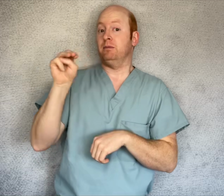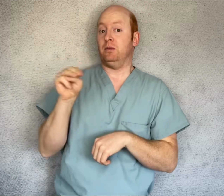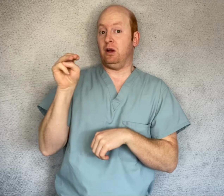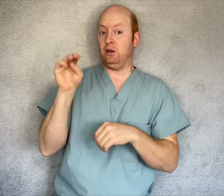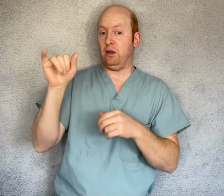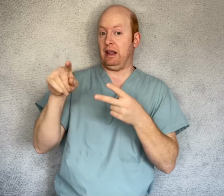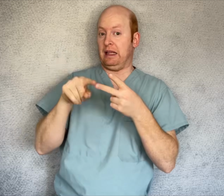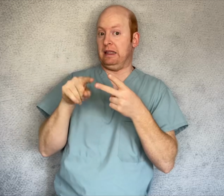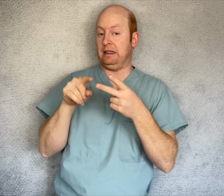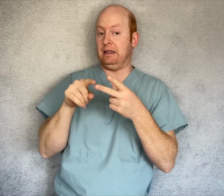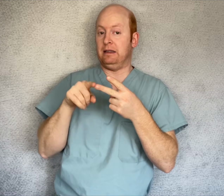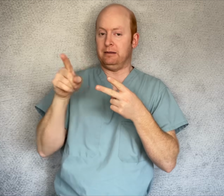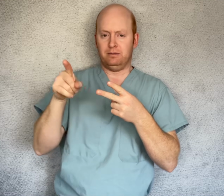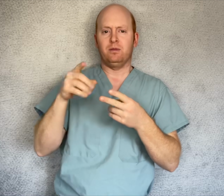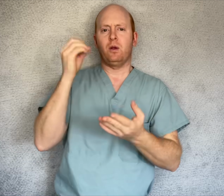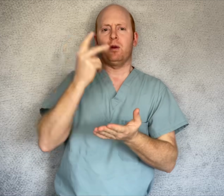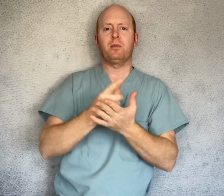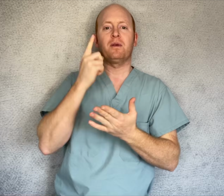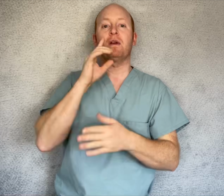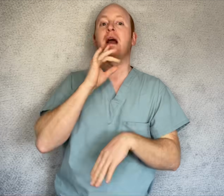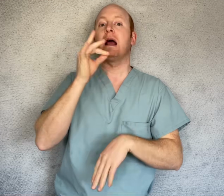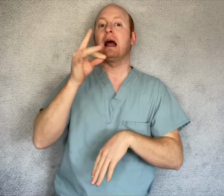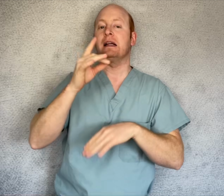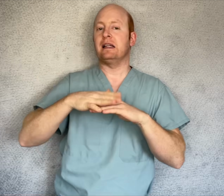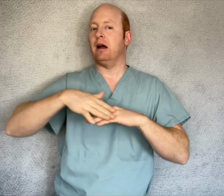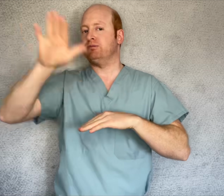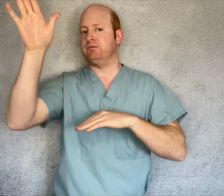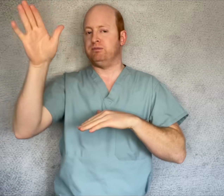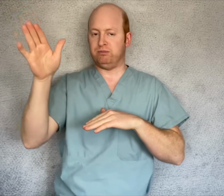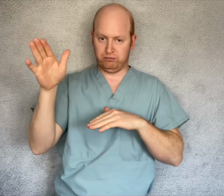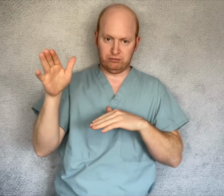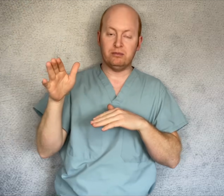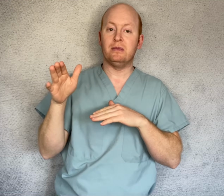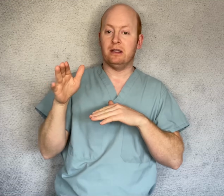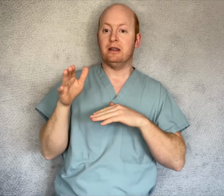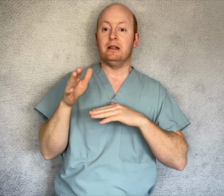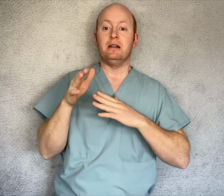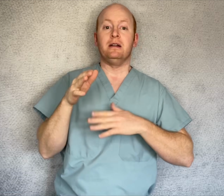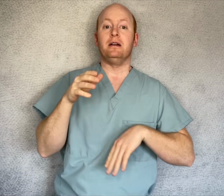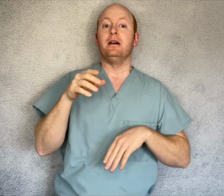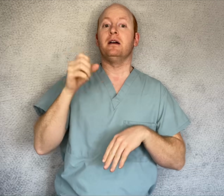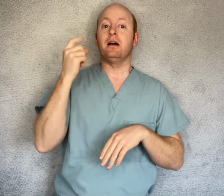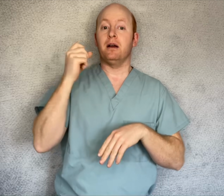Moderna is approved for all ages above 18 and is given in two shots,